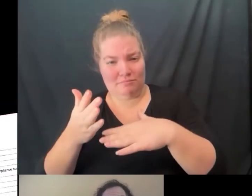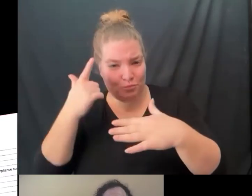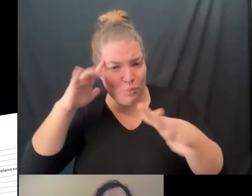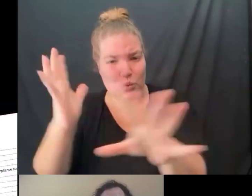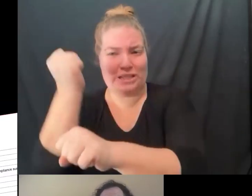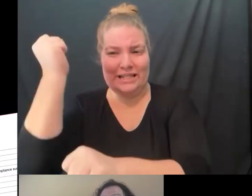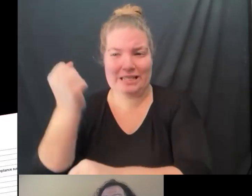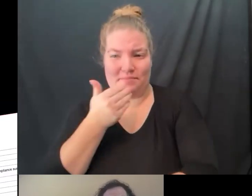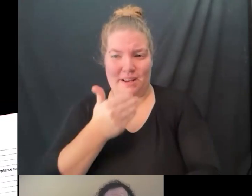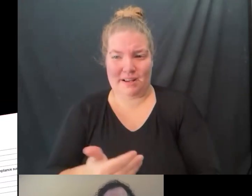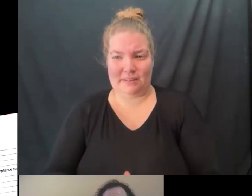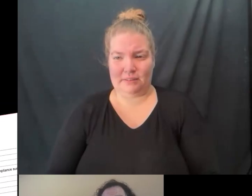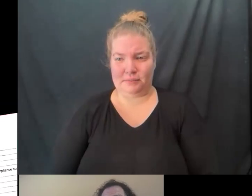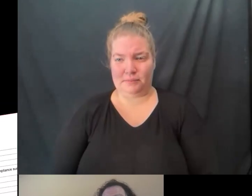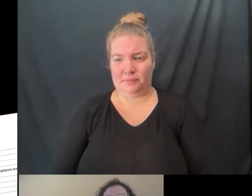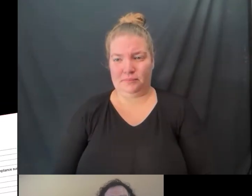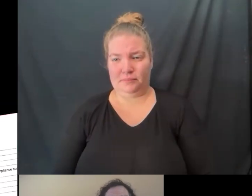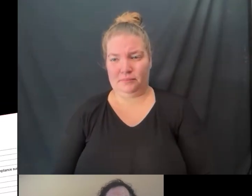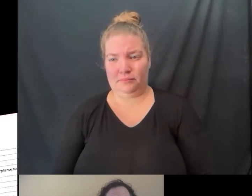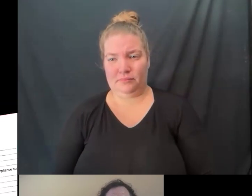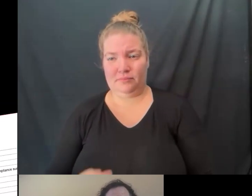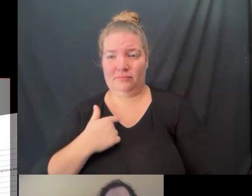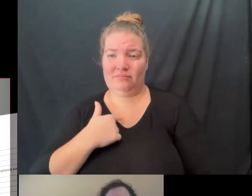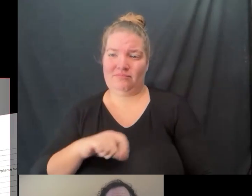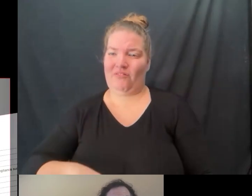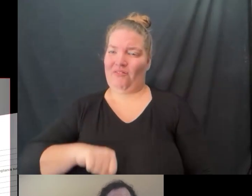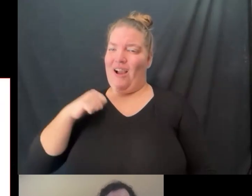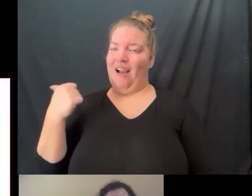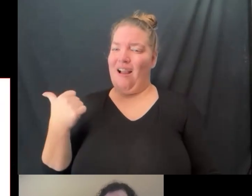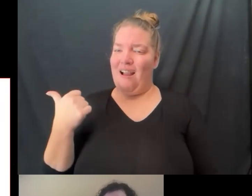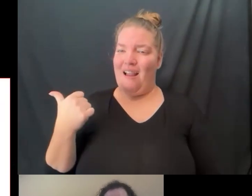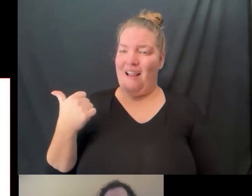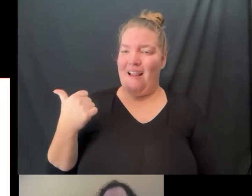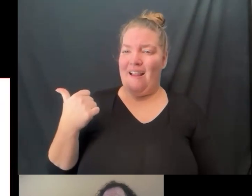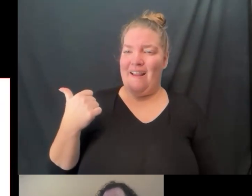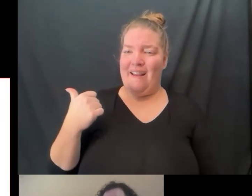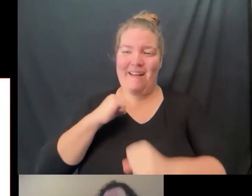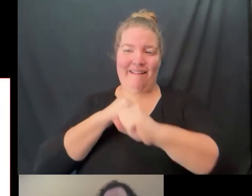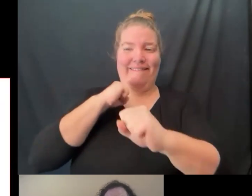more sustainable, most effective, et cetera. And in fact, I'm really proud--